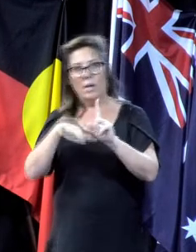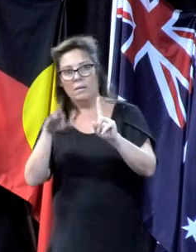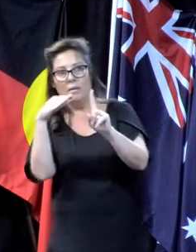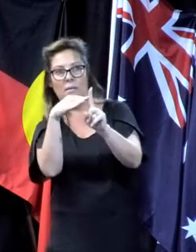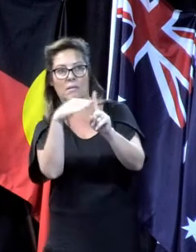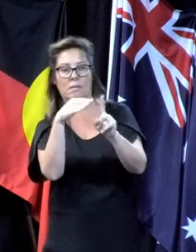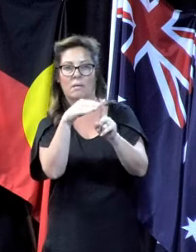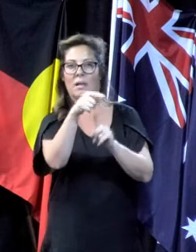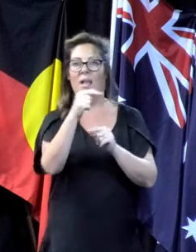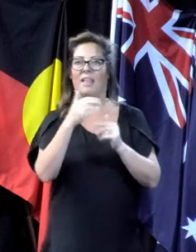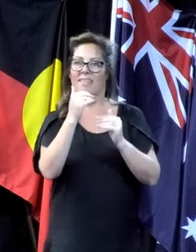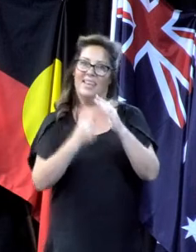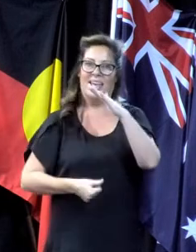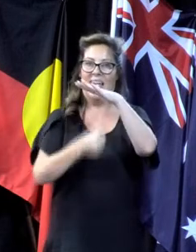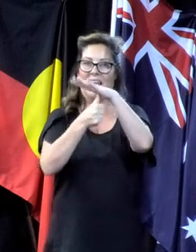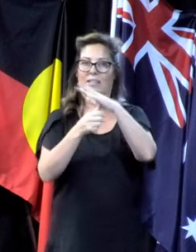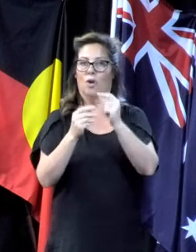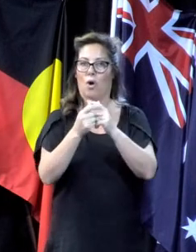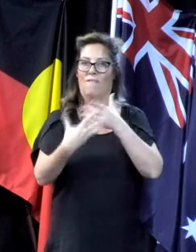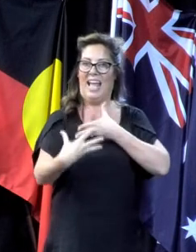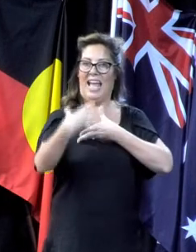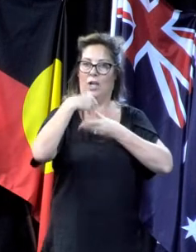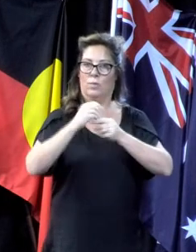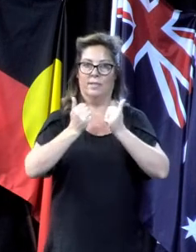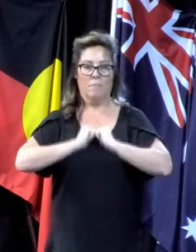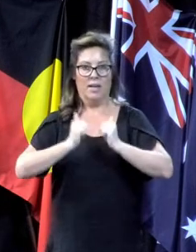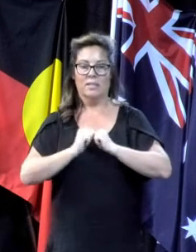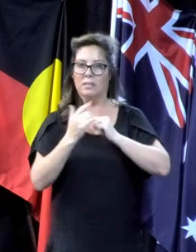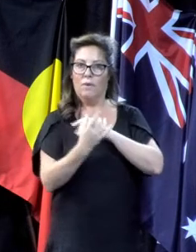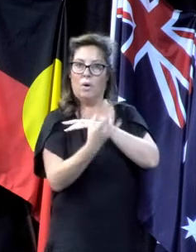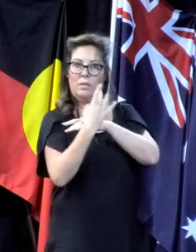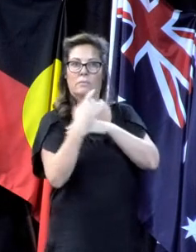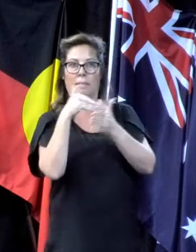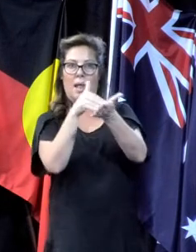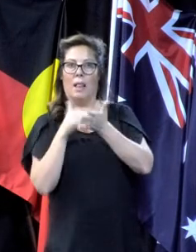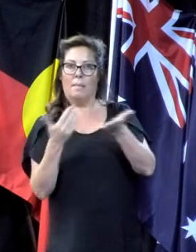to provide some support as well because generally, our HOSE has got a really great relationship